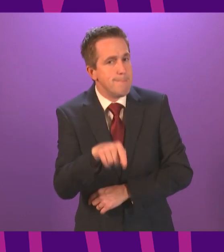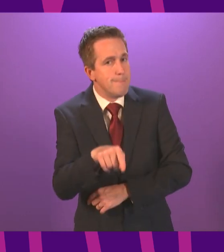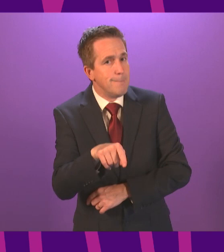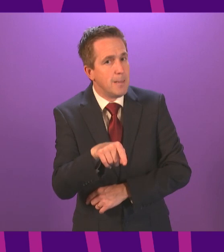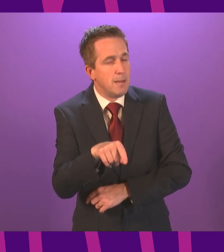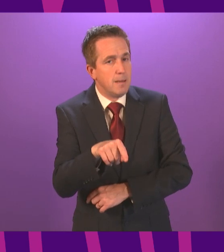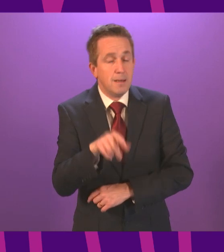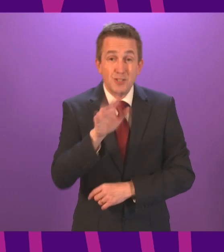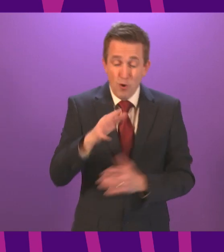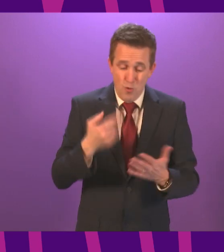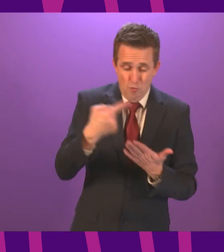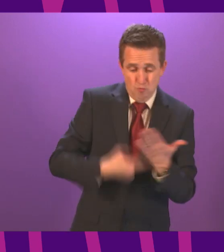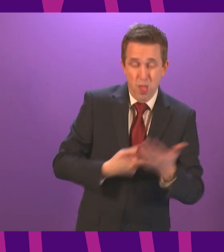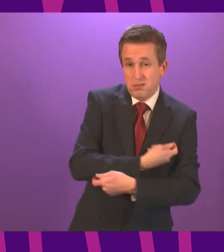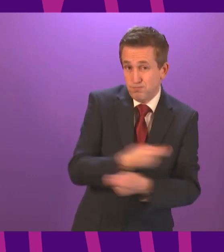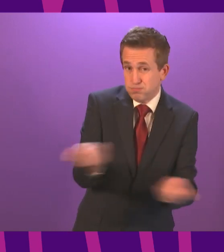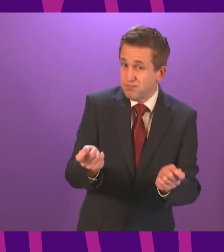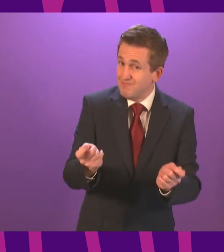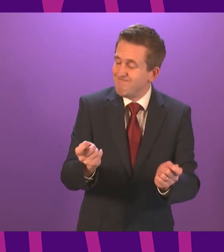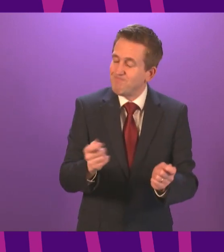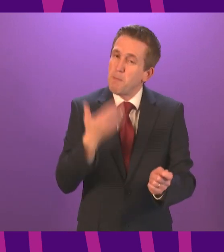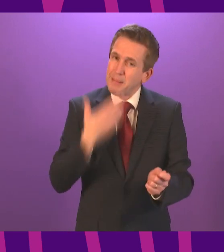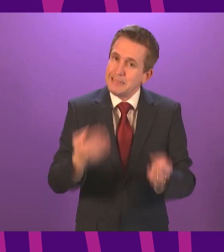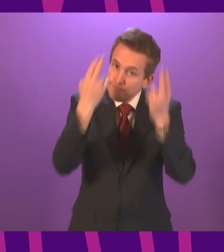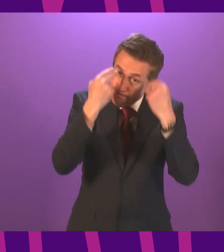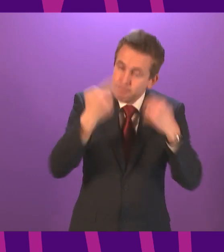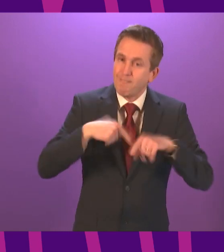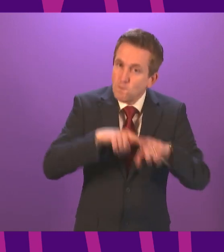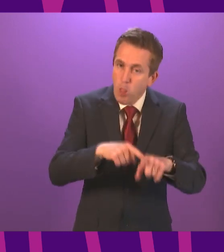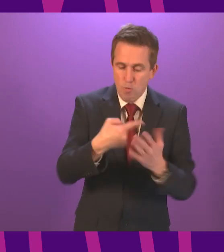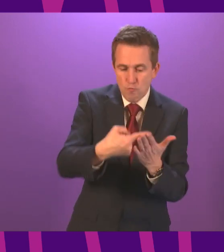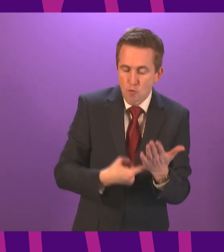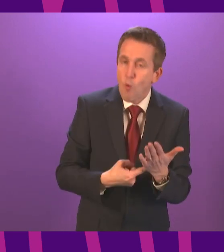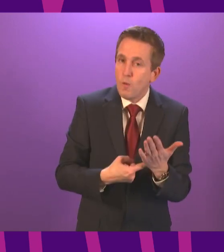their families safe, as part of our collective efforts to get through the rest of the pandemic